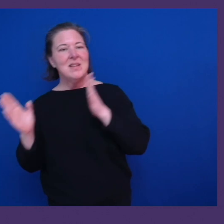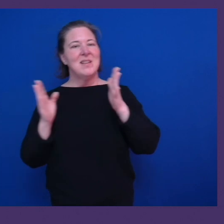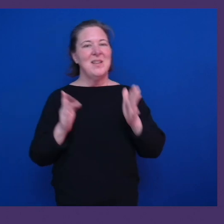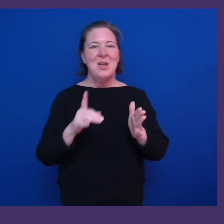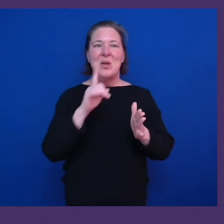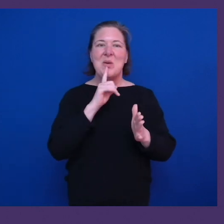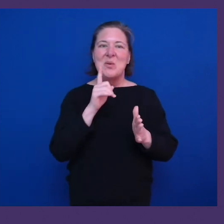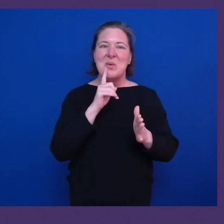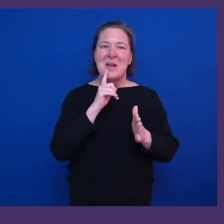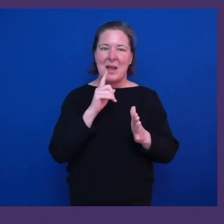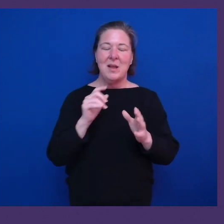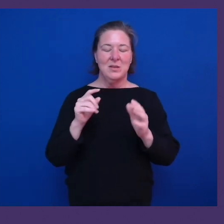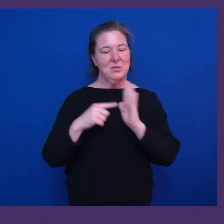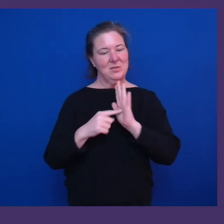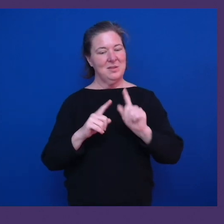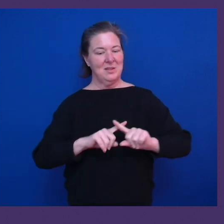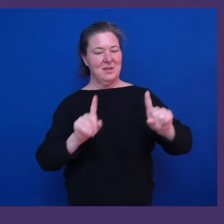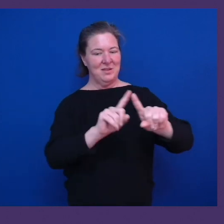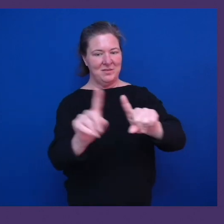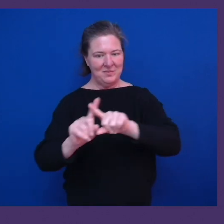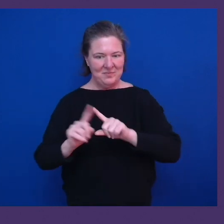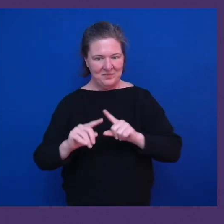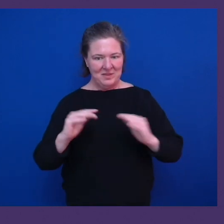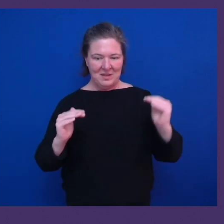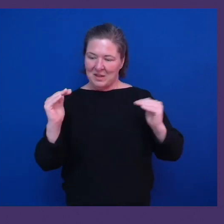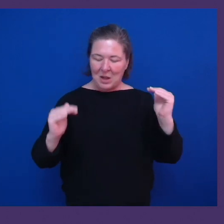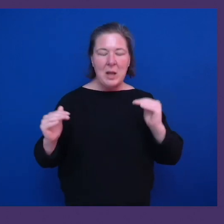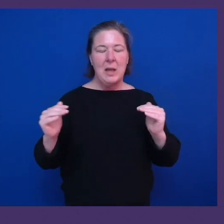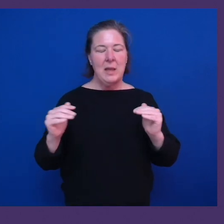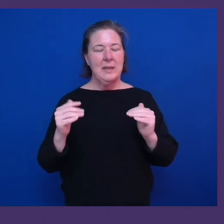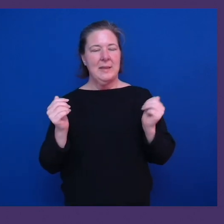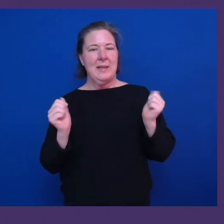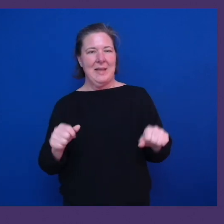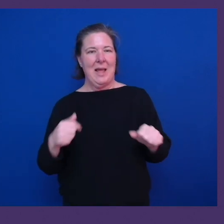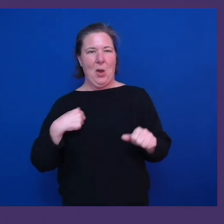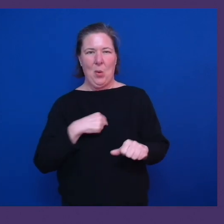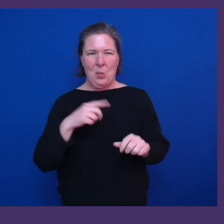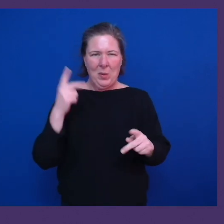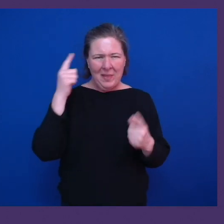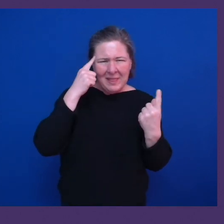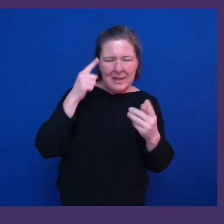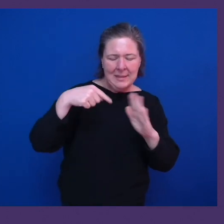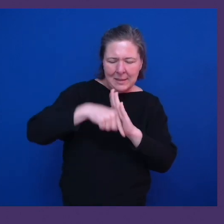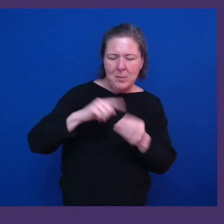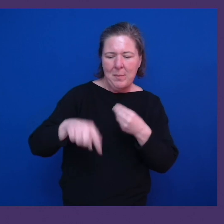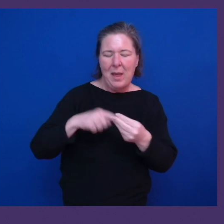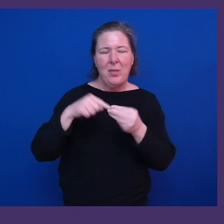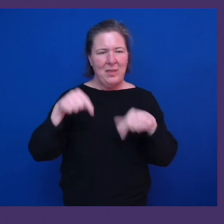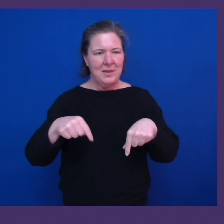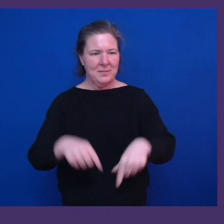So, how can we think deeper about this space? Keely Cat-Wells: Absolutely. I think it's incredibly exciting.